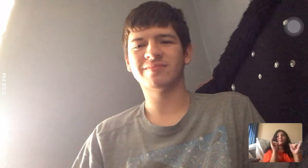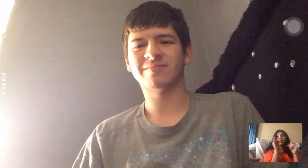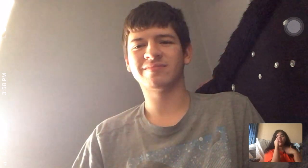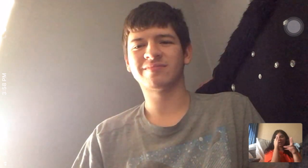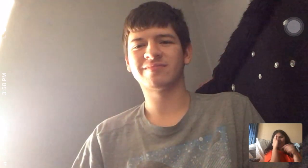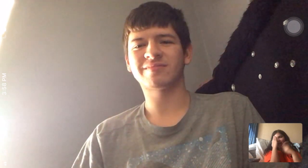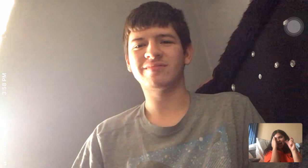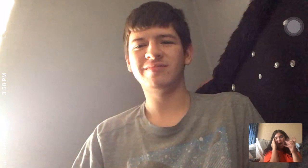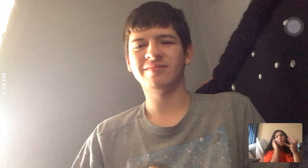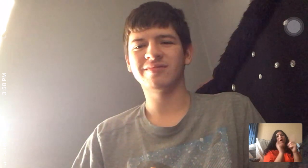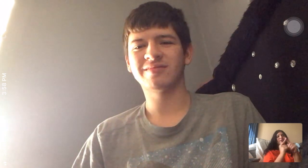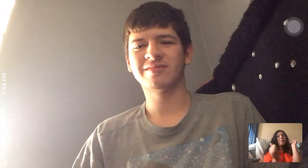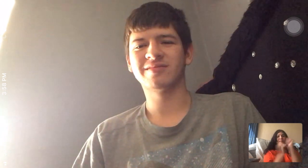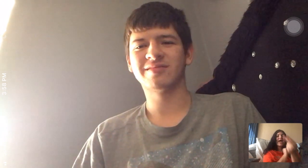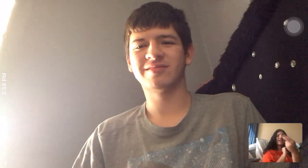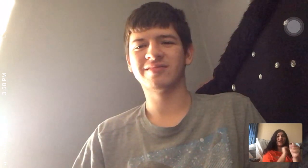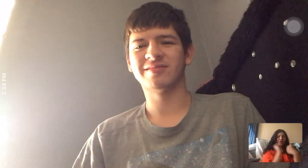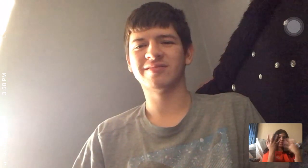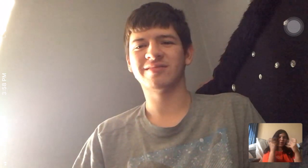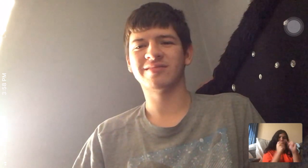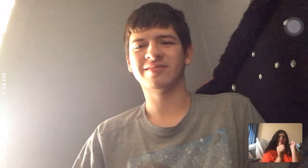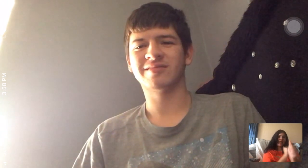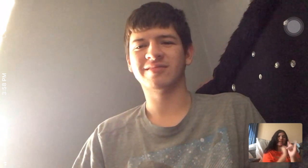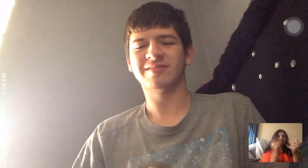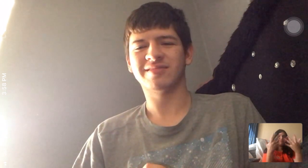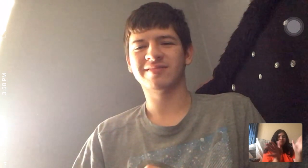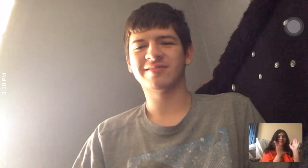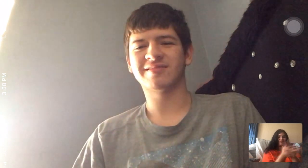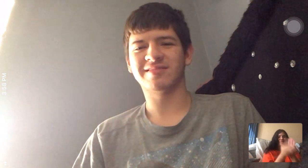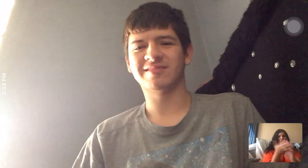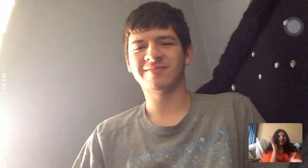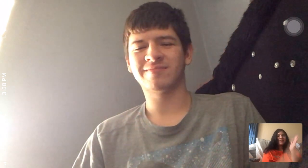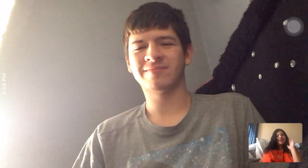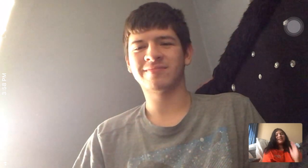But at the same time, I say, no. I have to remind myself that I want to succeed in high school.